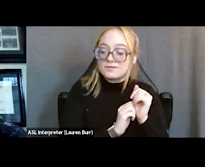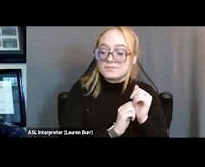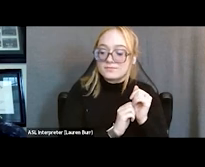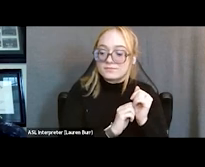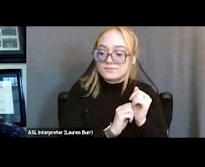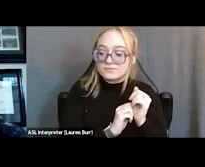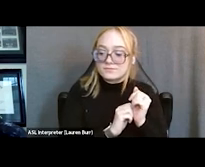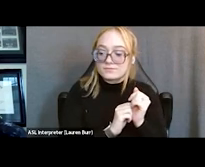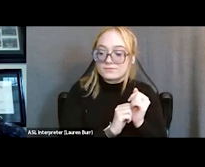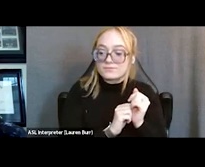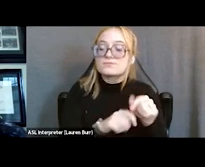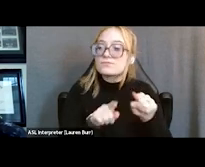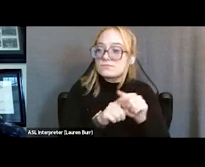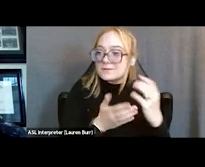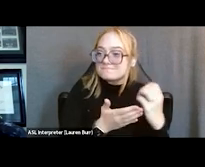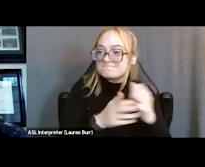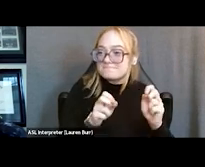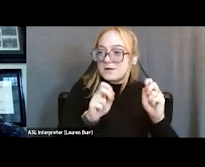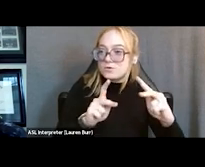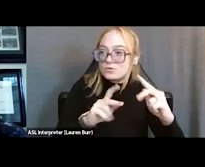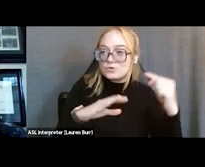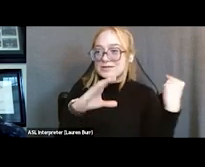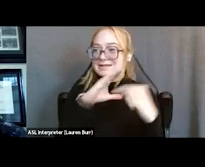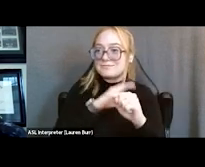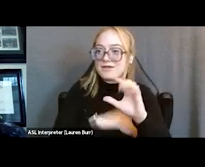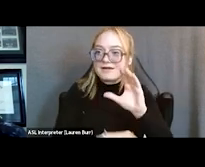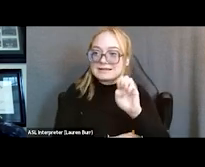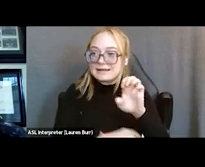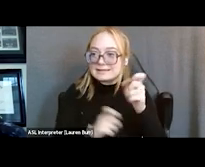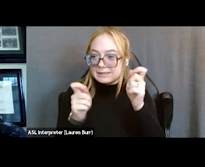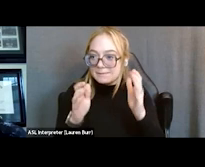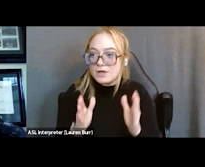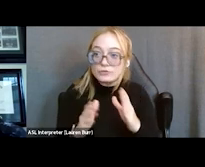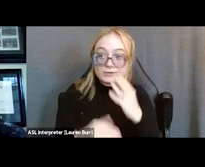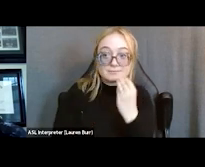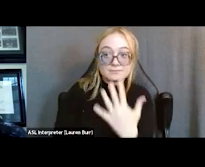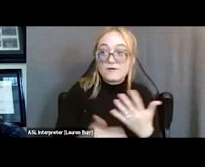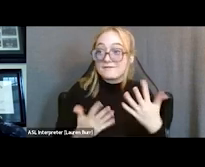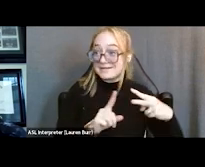the opportunity to send an email to that case manager letting them know, Hey, I have assigned the case to this individual,